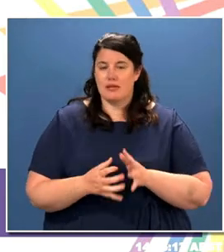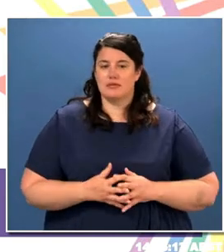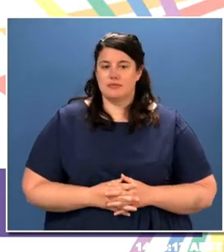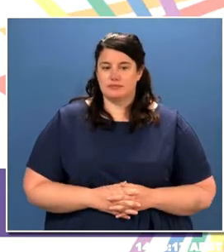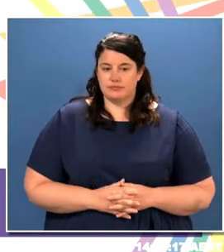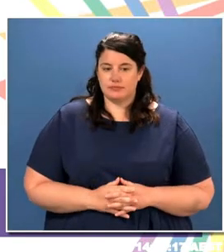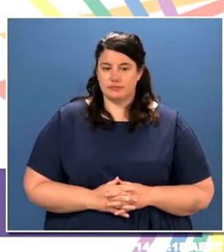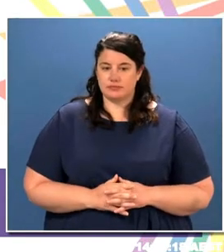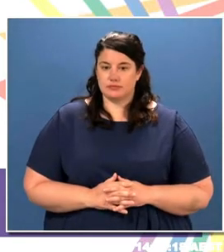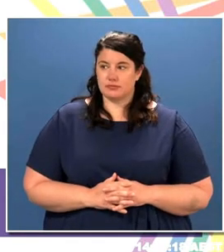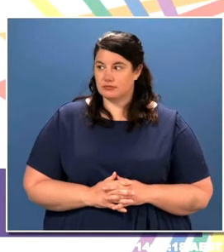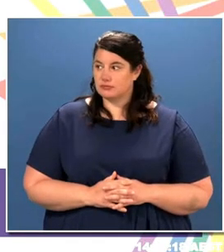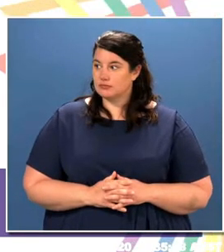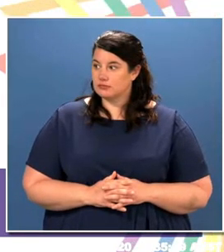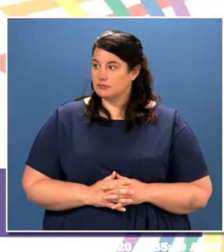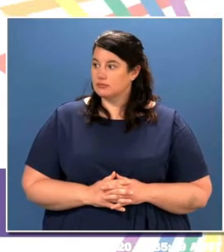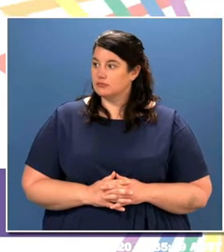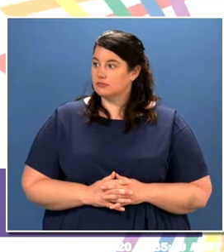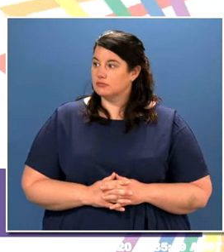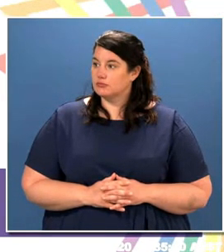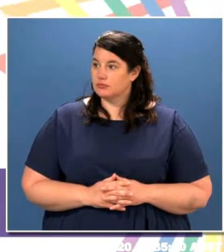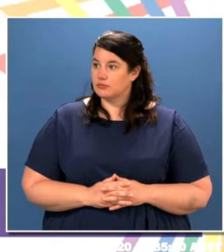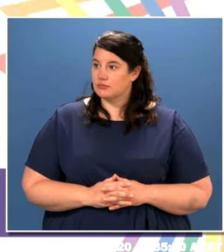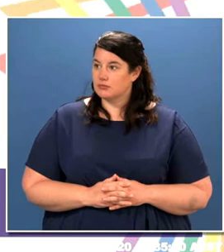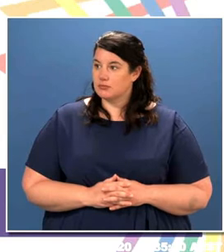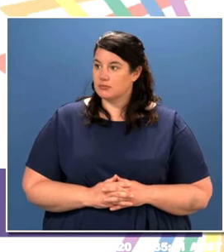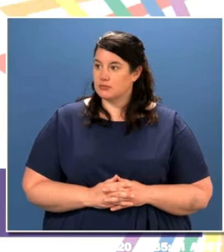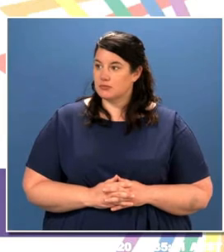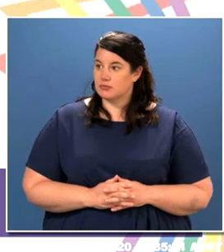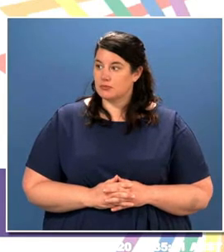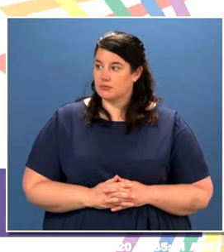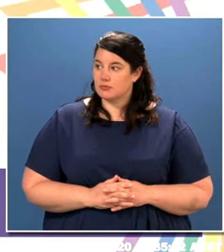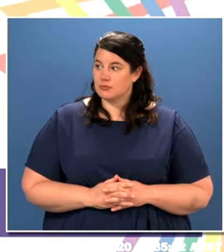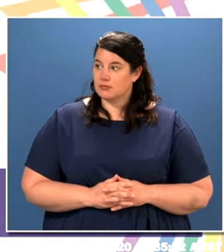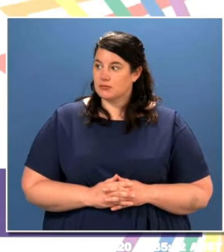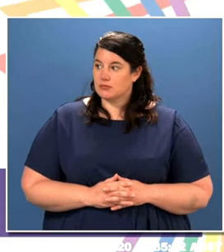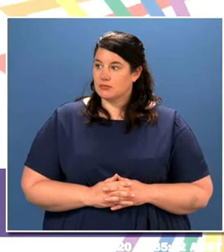So this is the website. And if we go down, we will scroll right down to the bottom of the page